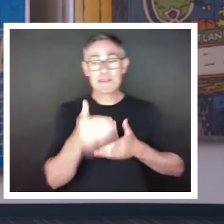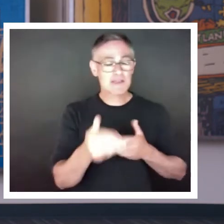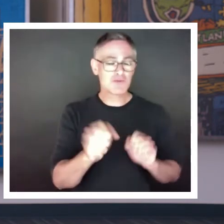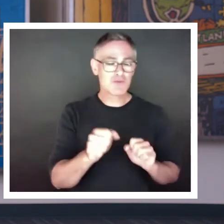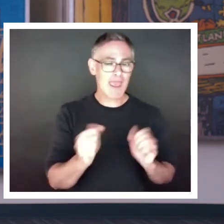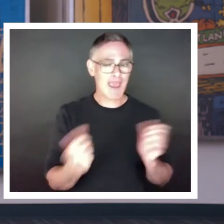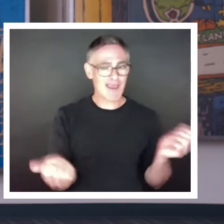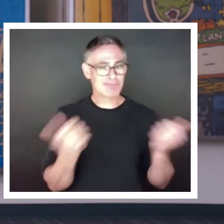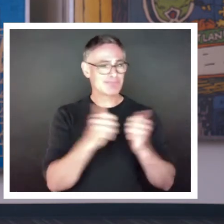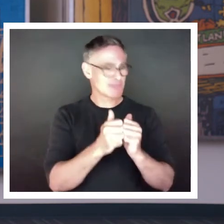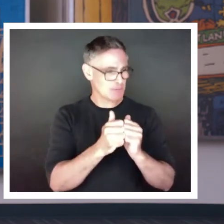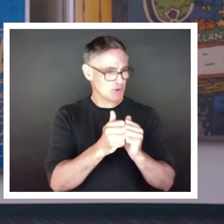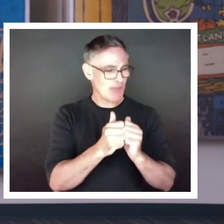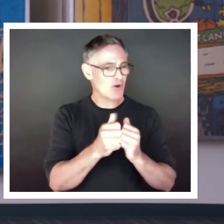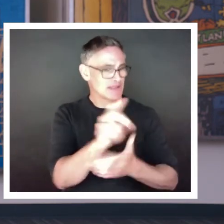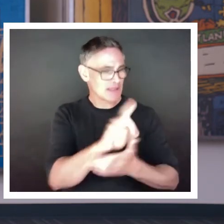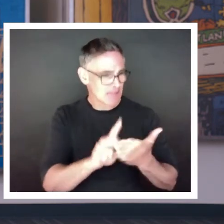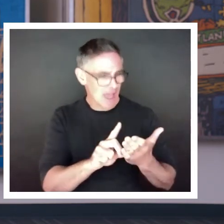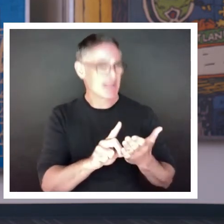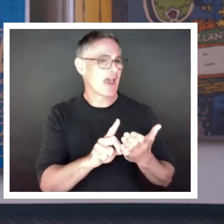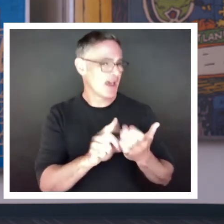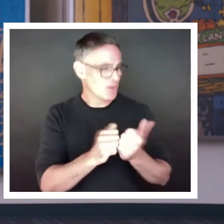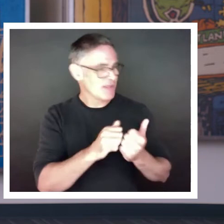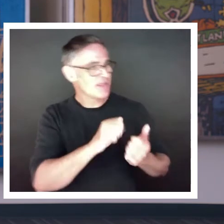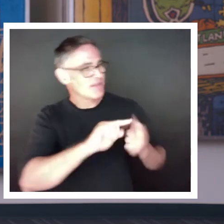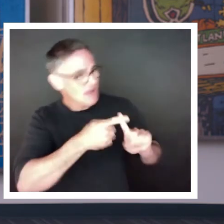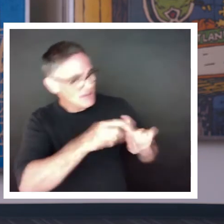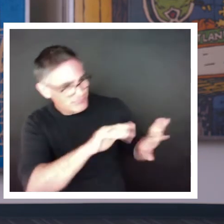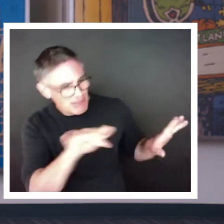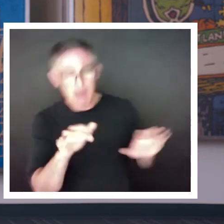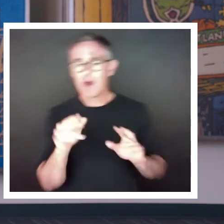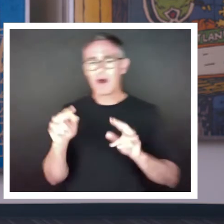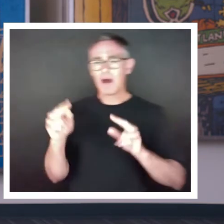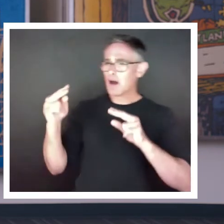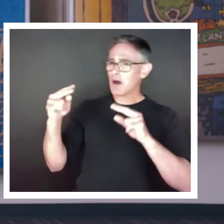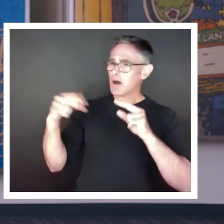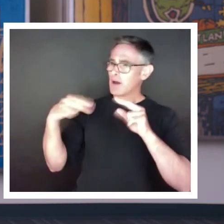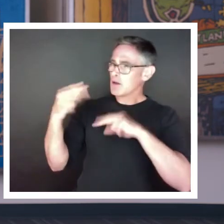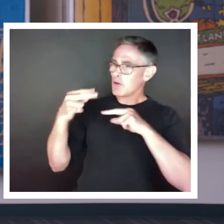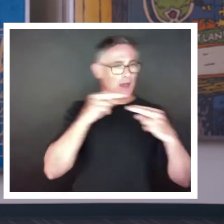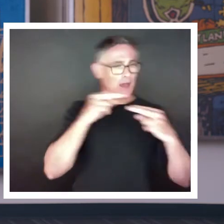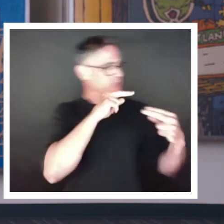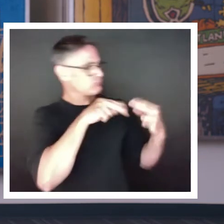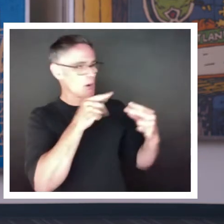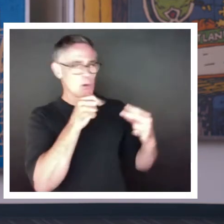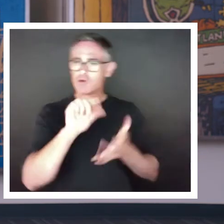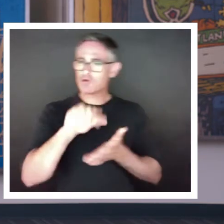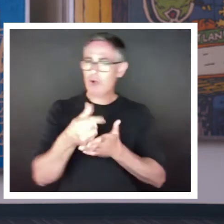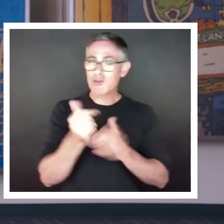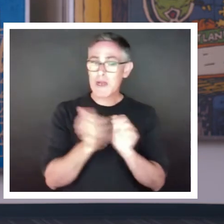Look around and all the wonderful people in your graduating class, your community is strong,